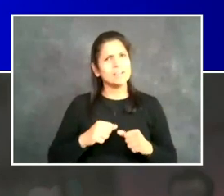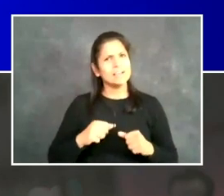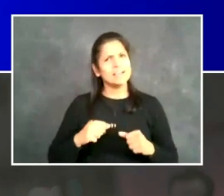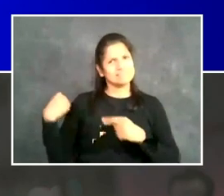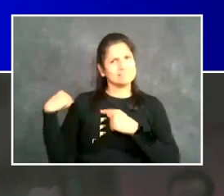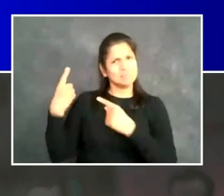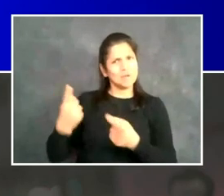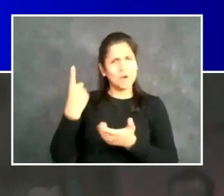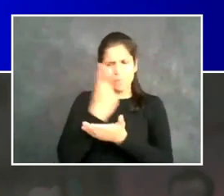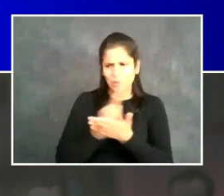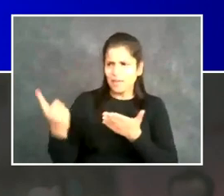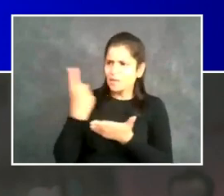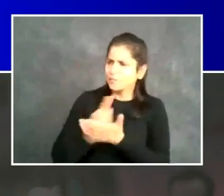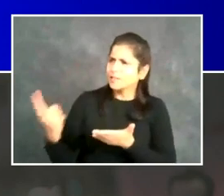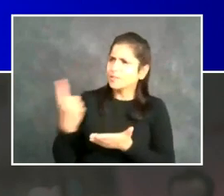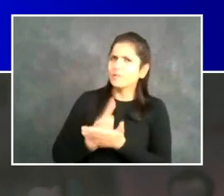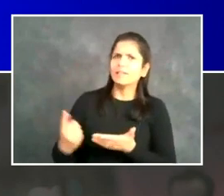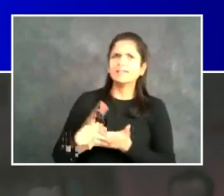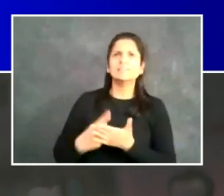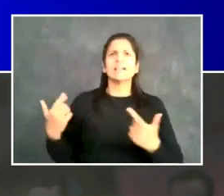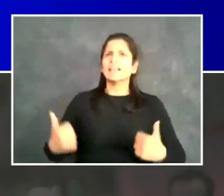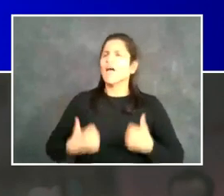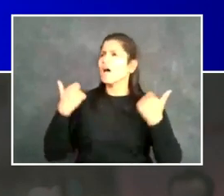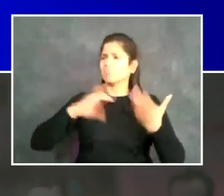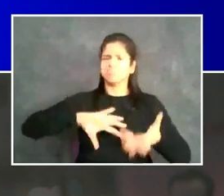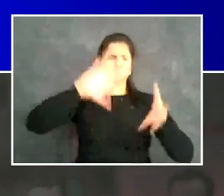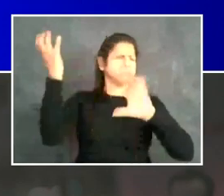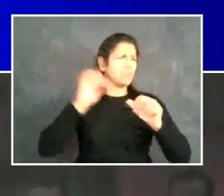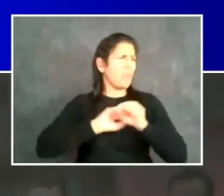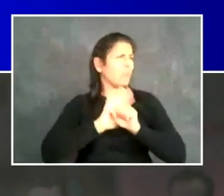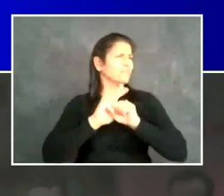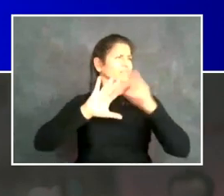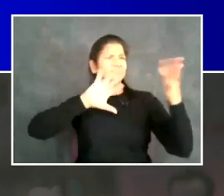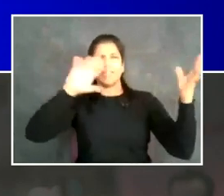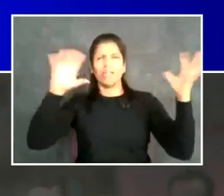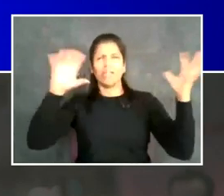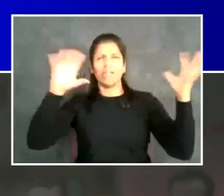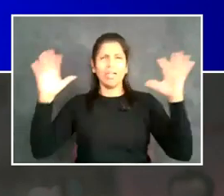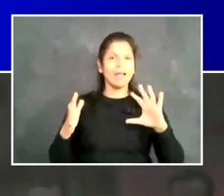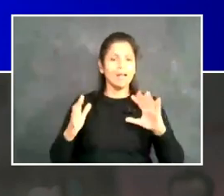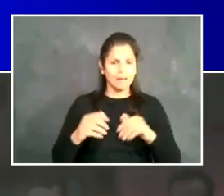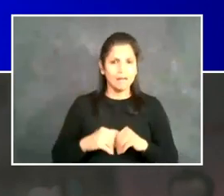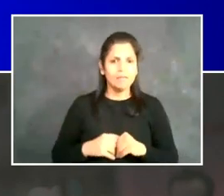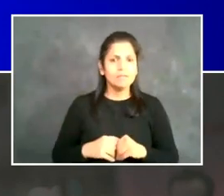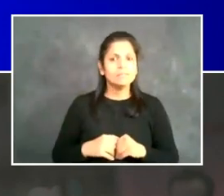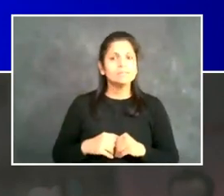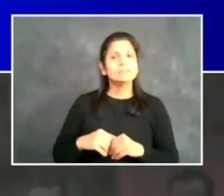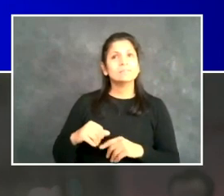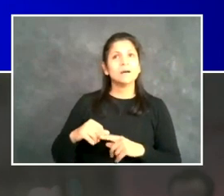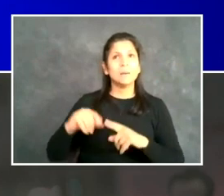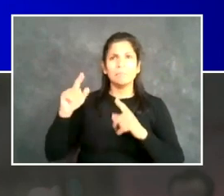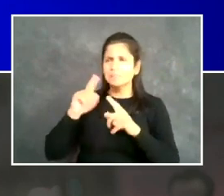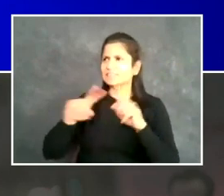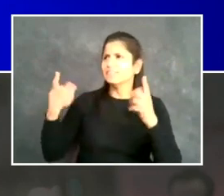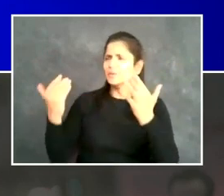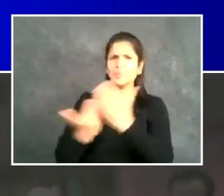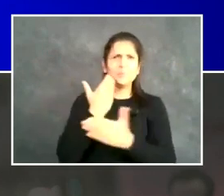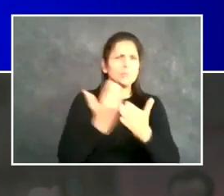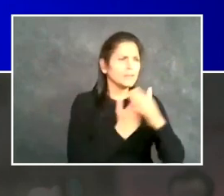CHANGE SO PROFOUNDLY OVER THE LAST WEEKS, IT'S ALMOST BEEN IMPOSSIBLE TO TAKE STOCK OF ALL